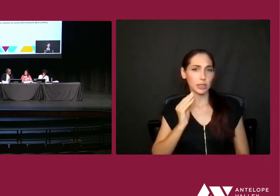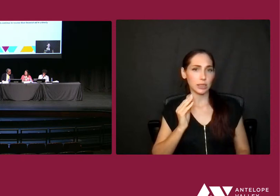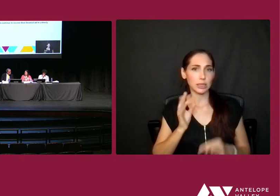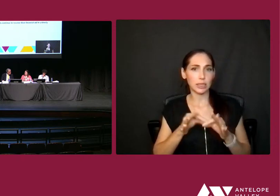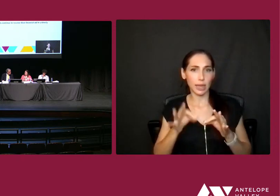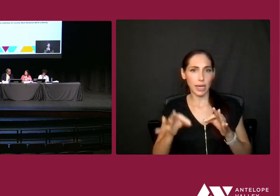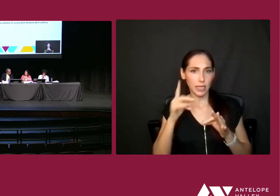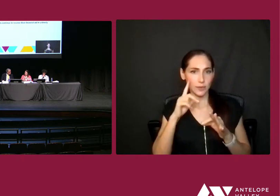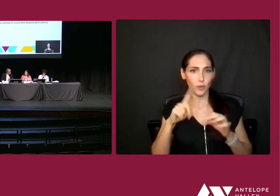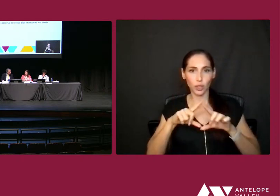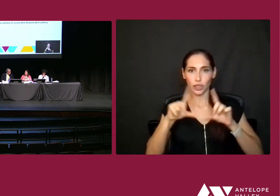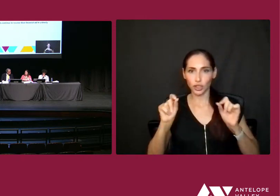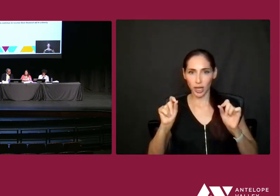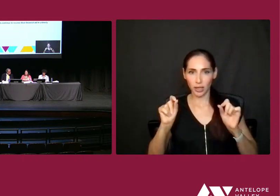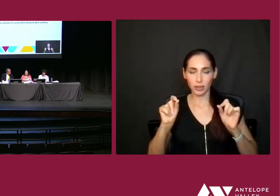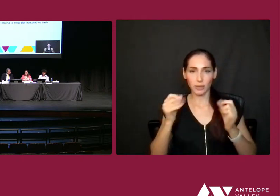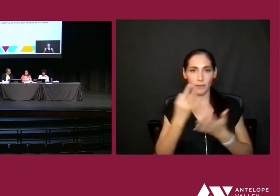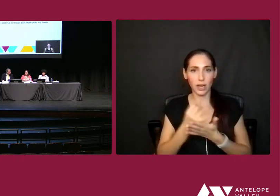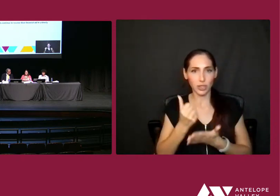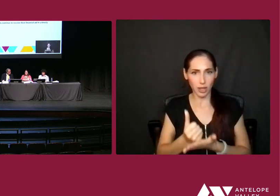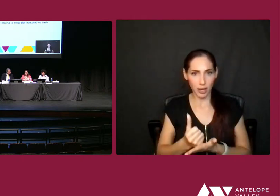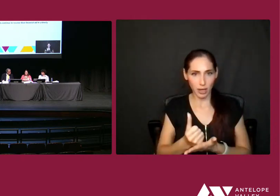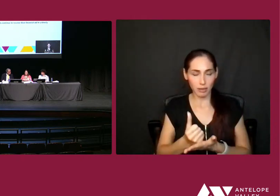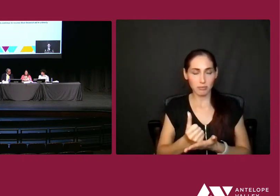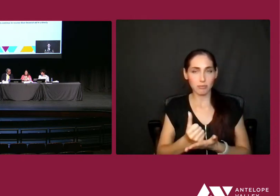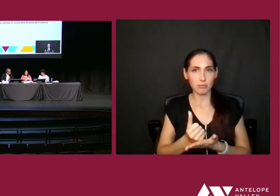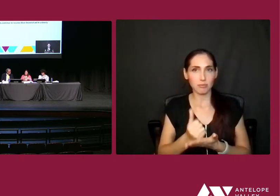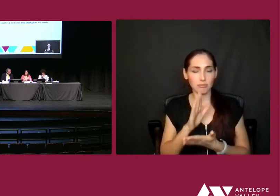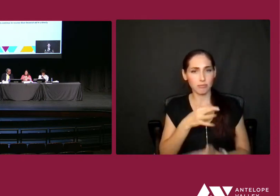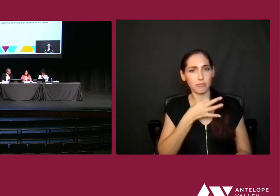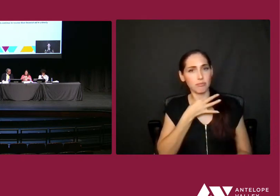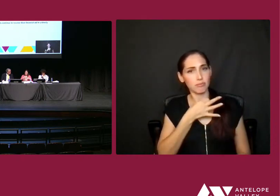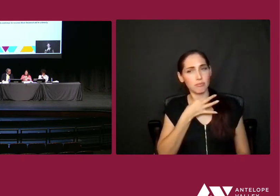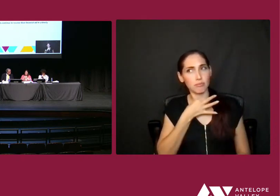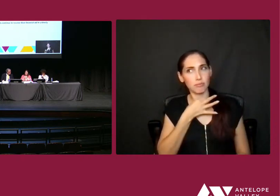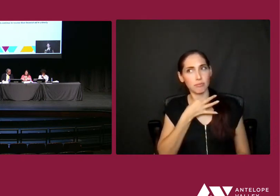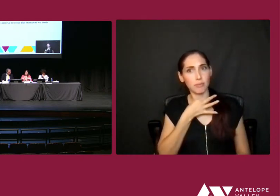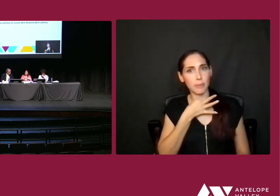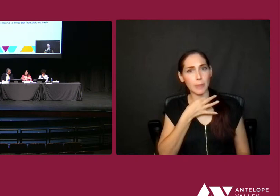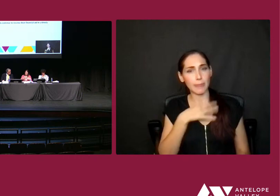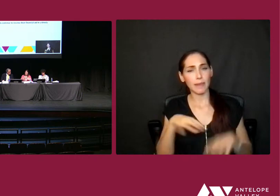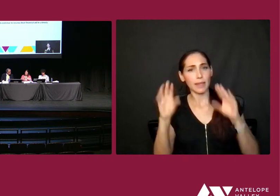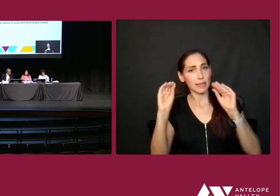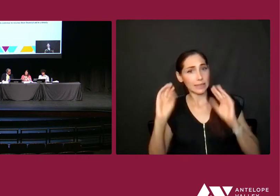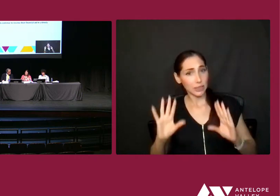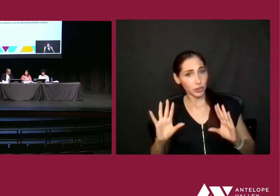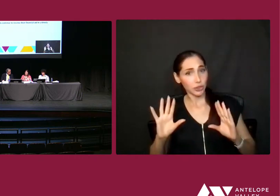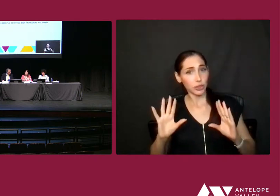their financial aid, um, were the instructors and the professors on this